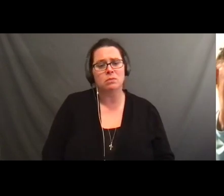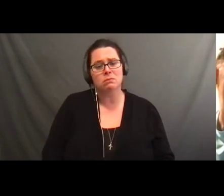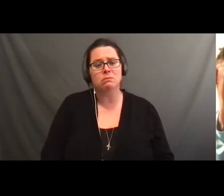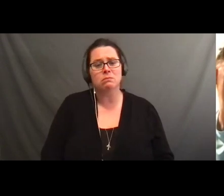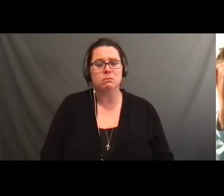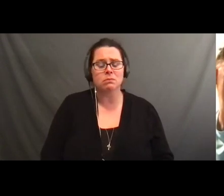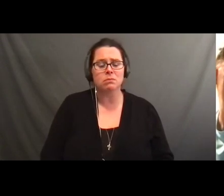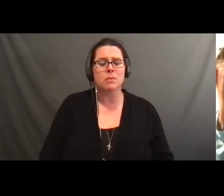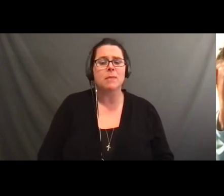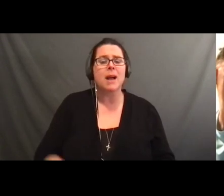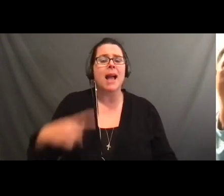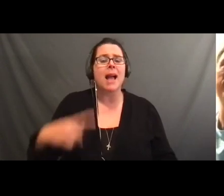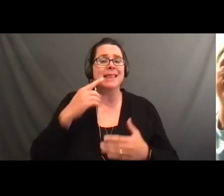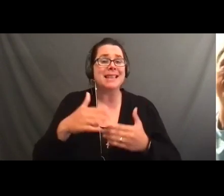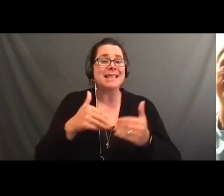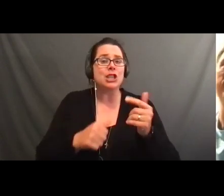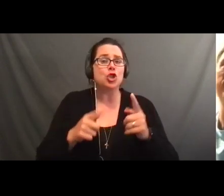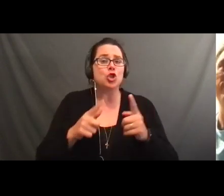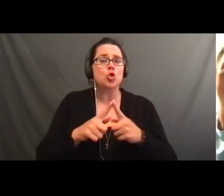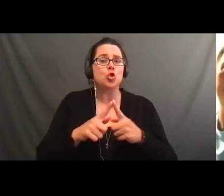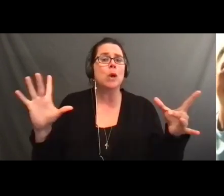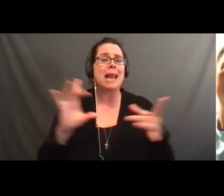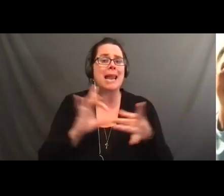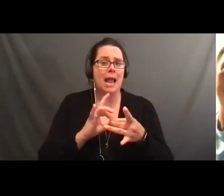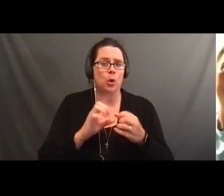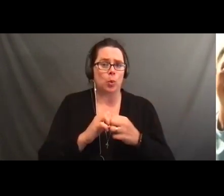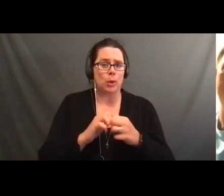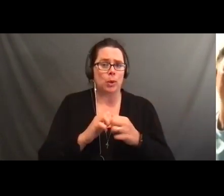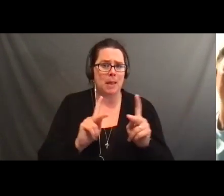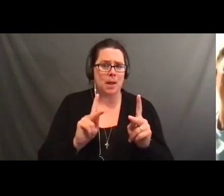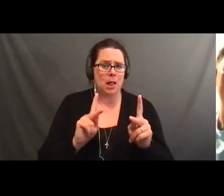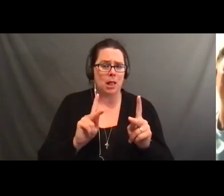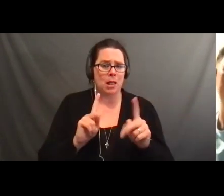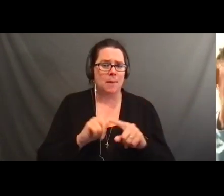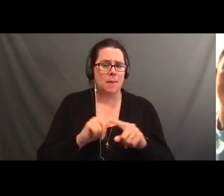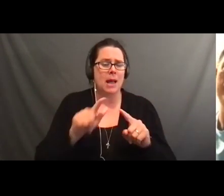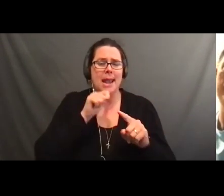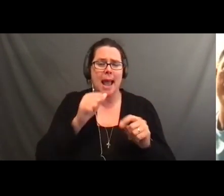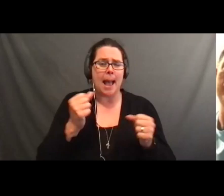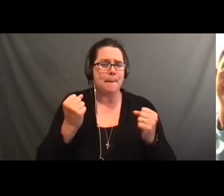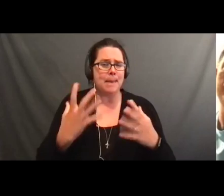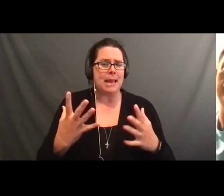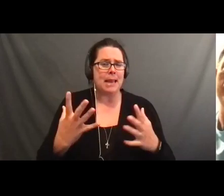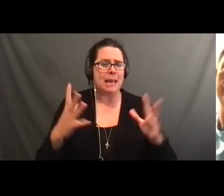I think it's easier for her to connect with people, but she doesn't have a lot of friends.